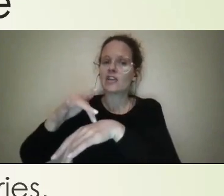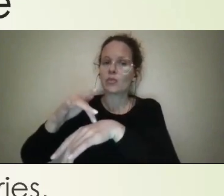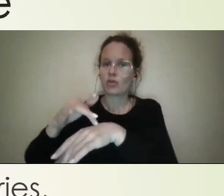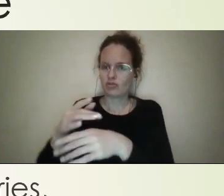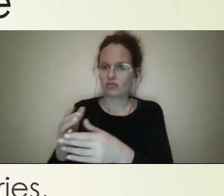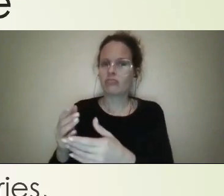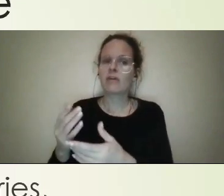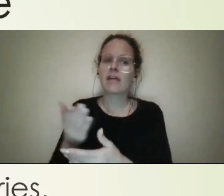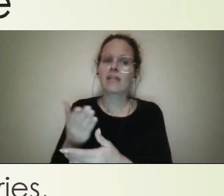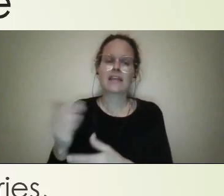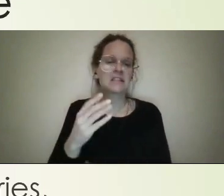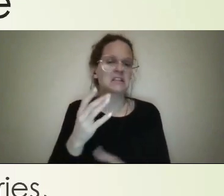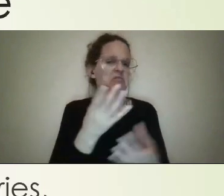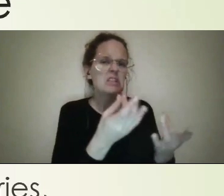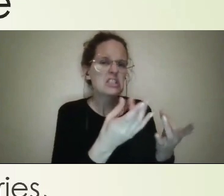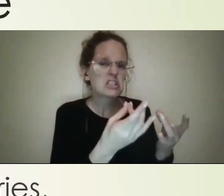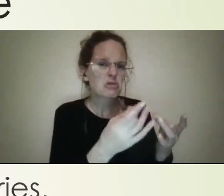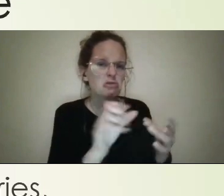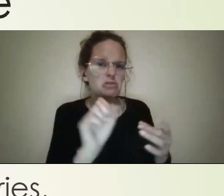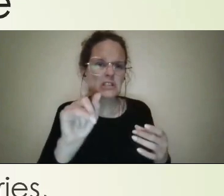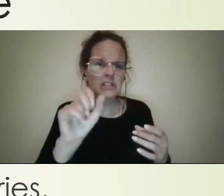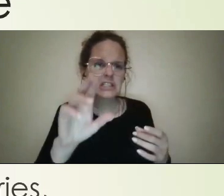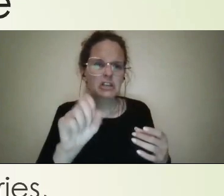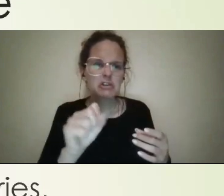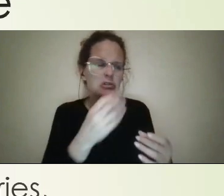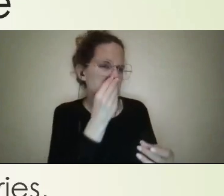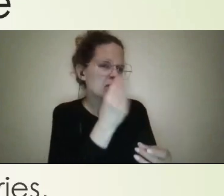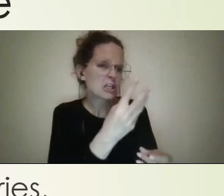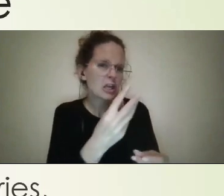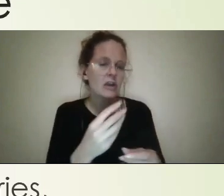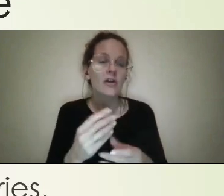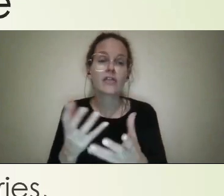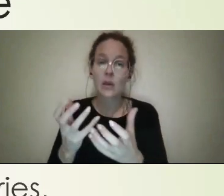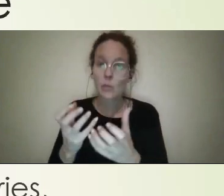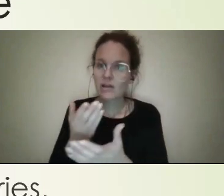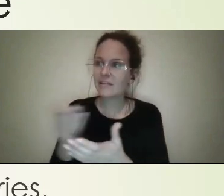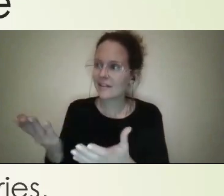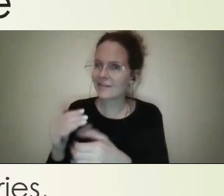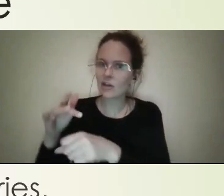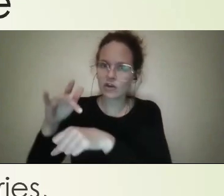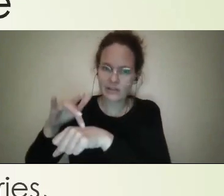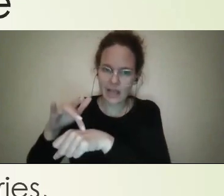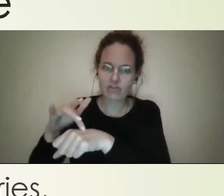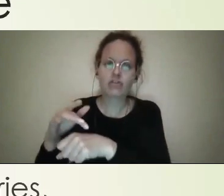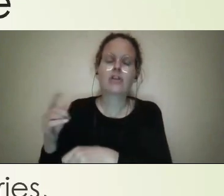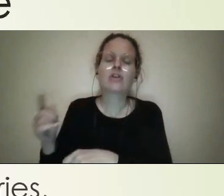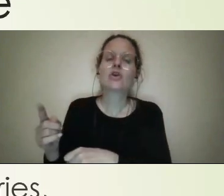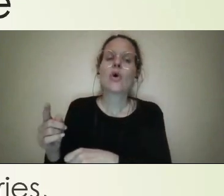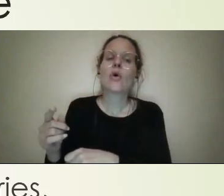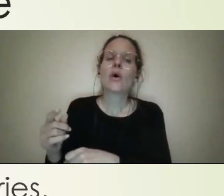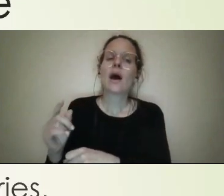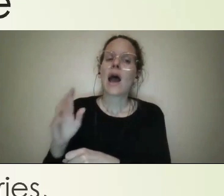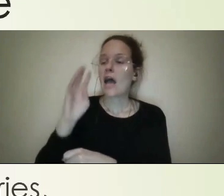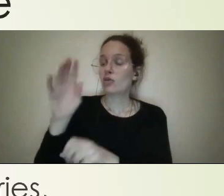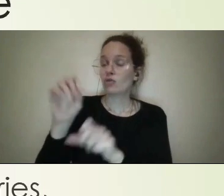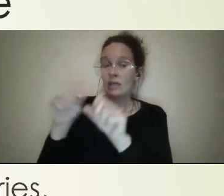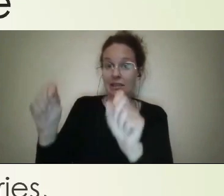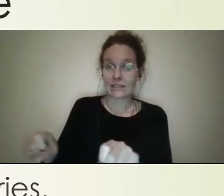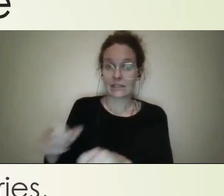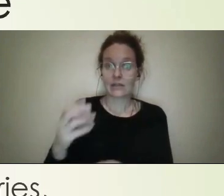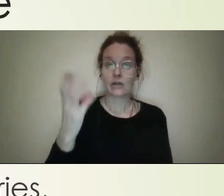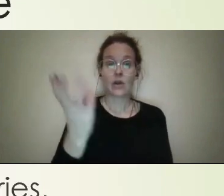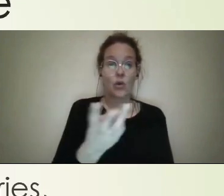didn't give a hoot. They wanted tangibles so I had created a system where Wednesdays and Saturdays